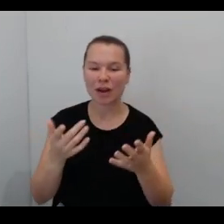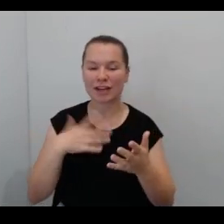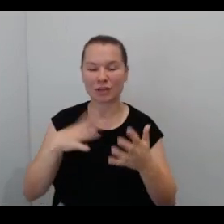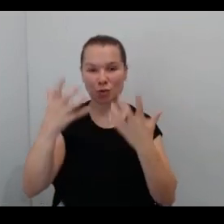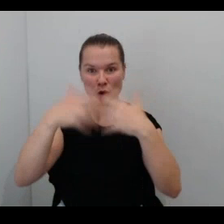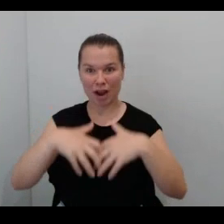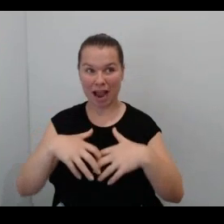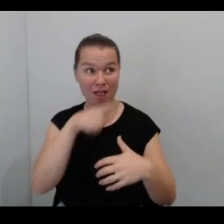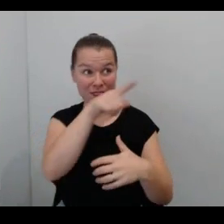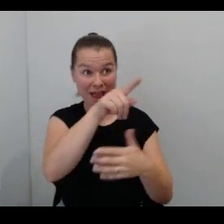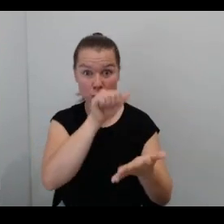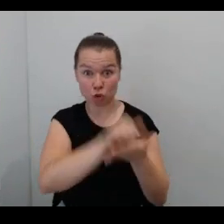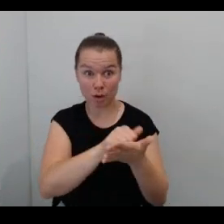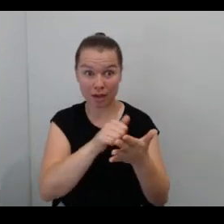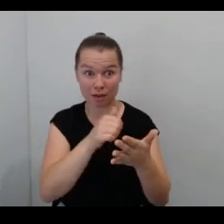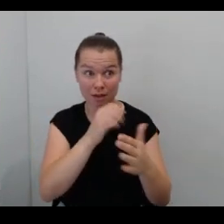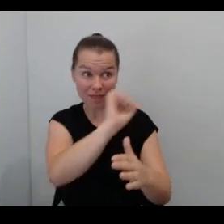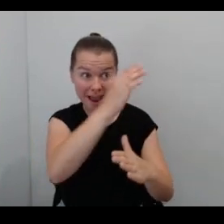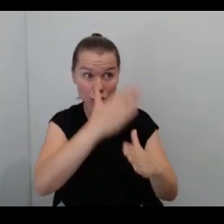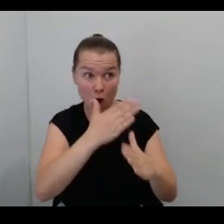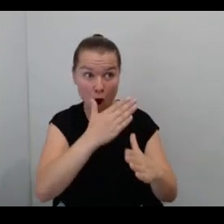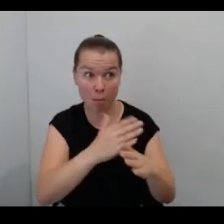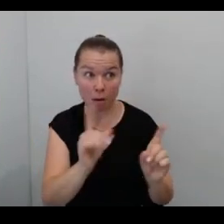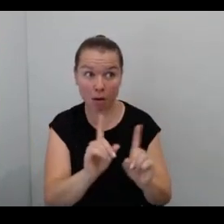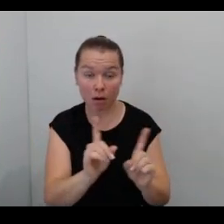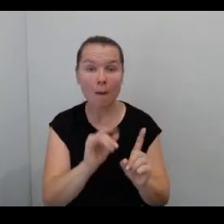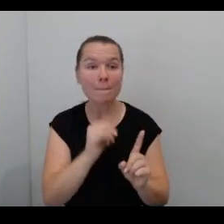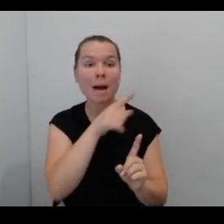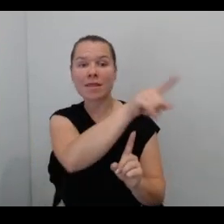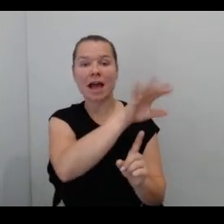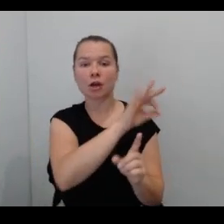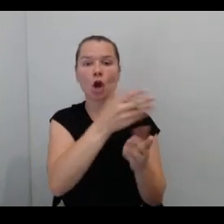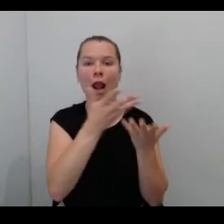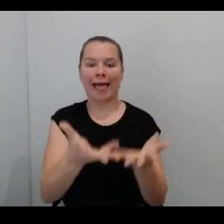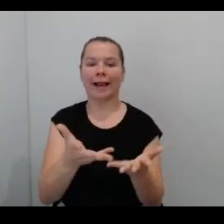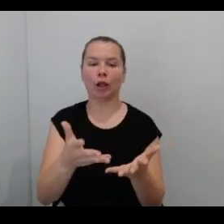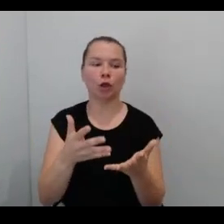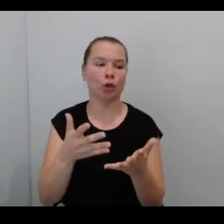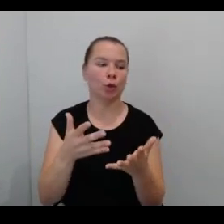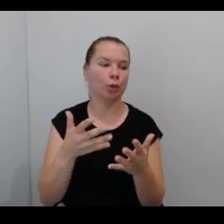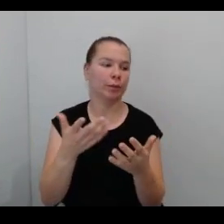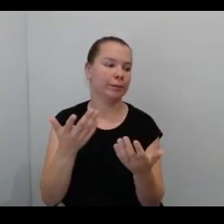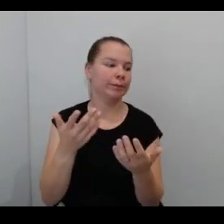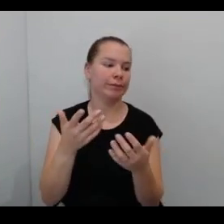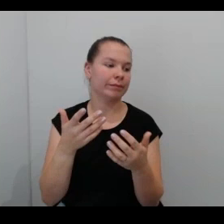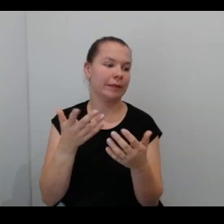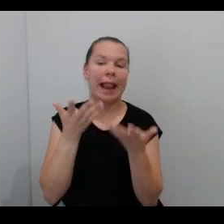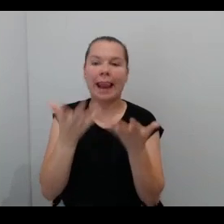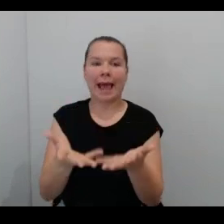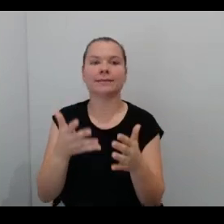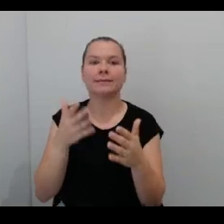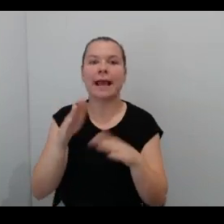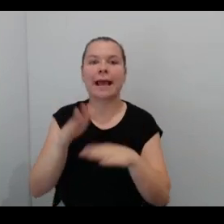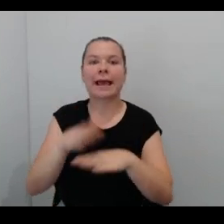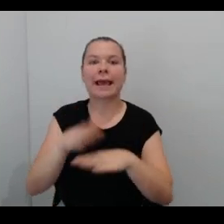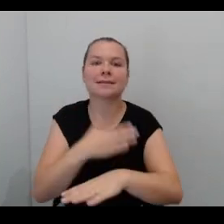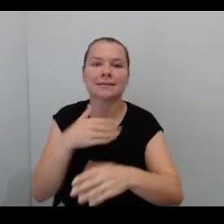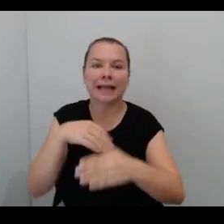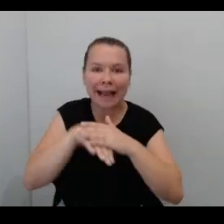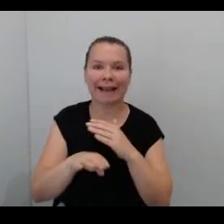properly, for example, or they may not let you have a cat, you can easily go to them